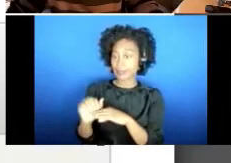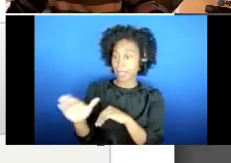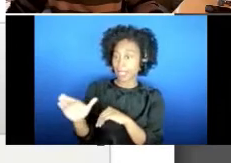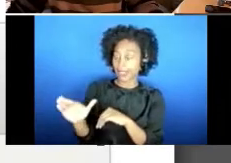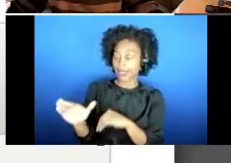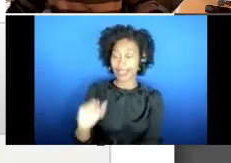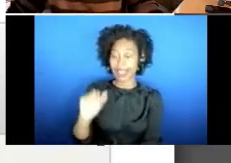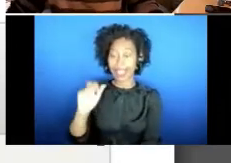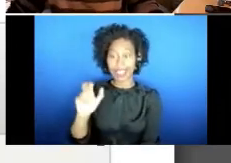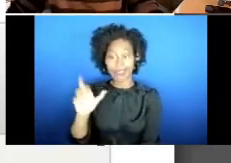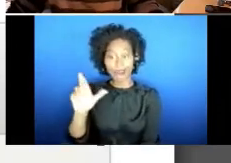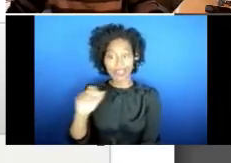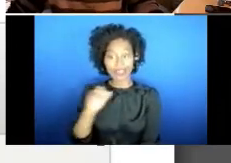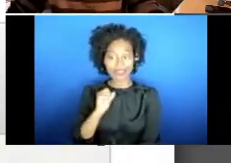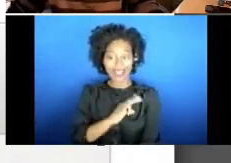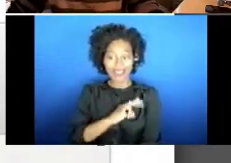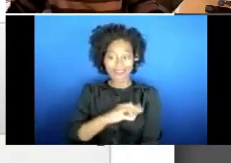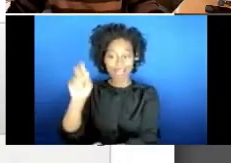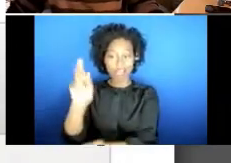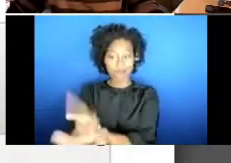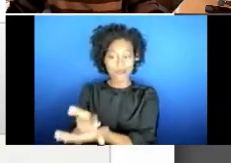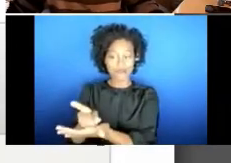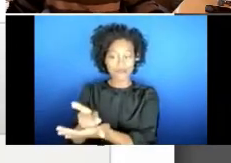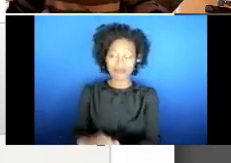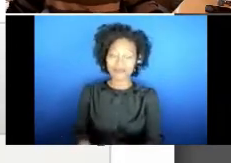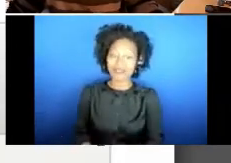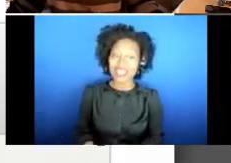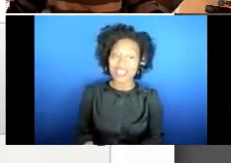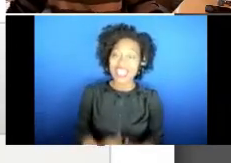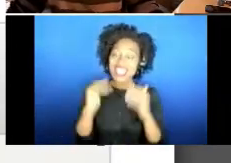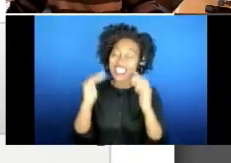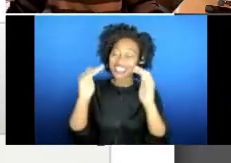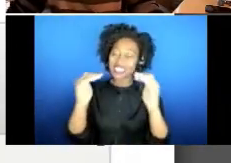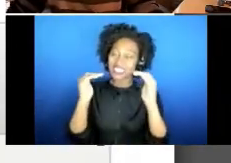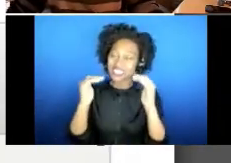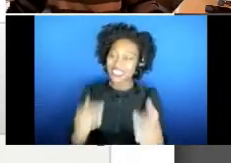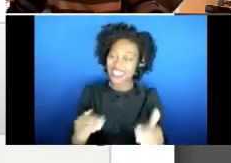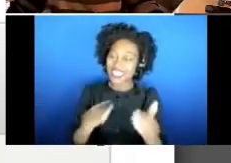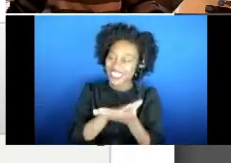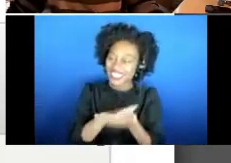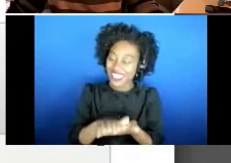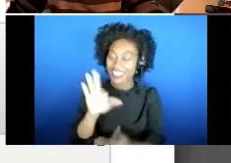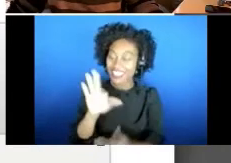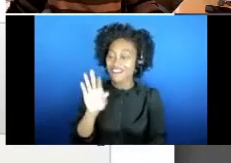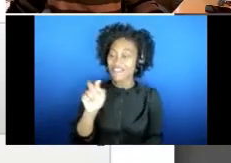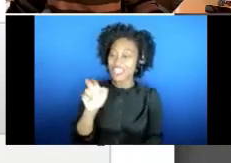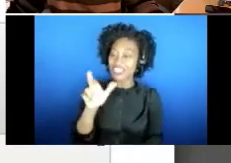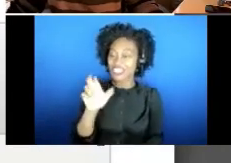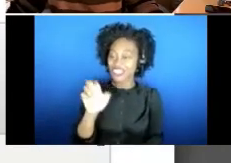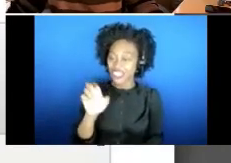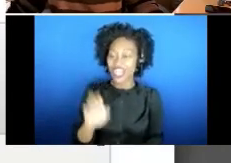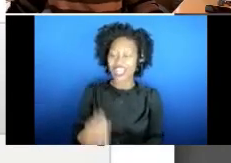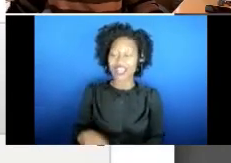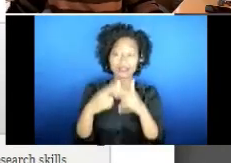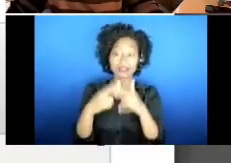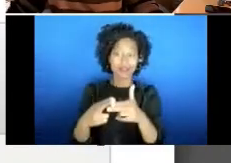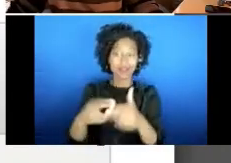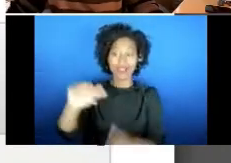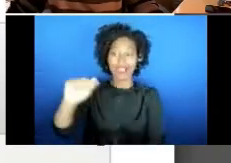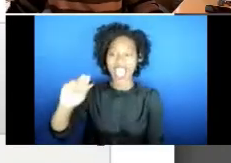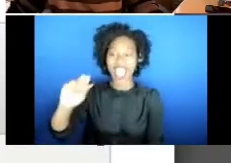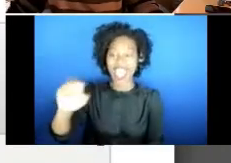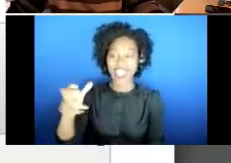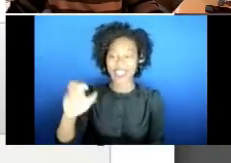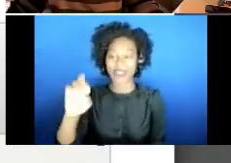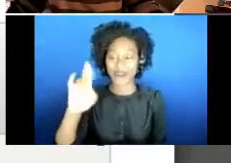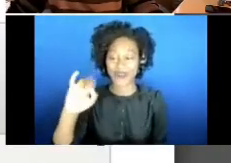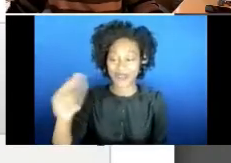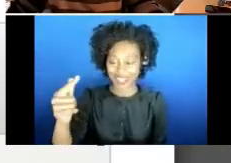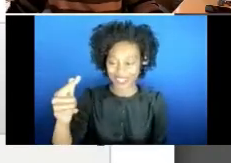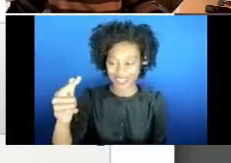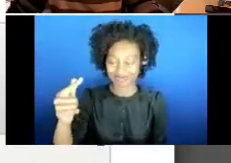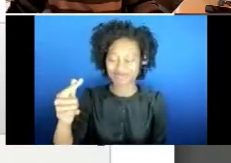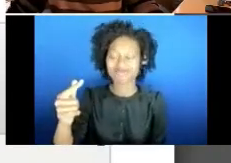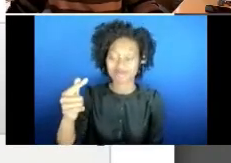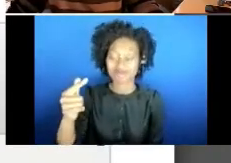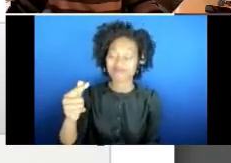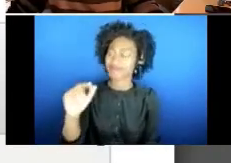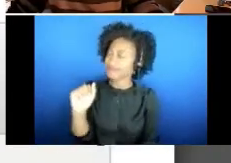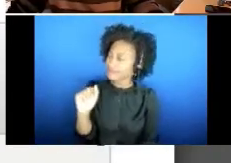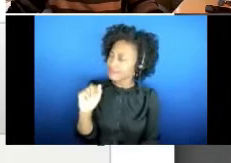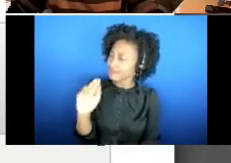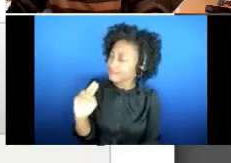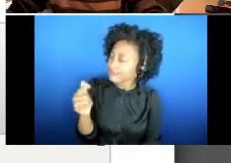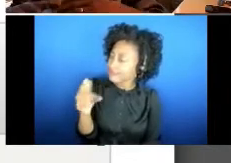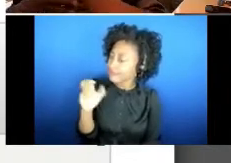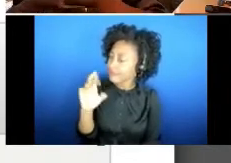14:36:47 The next one is a nice feature it's called ANCHORING. So if your page has lots